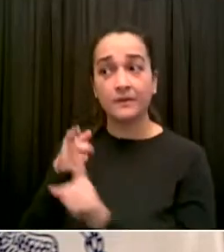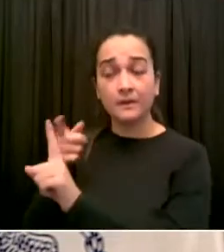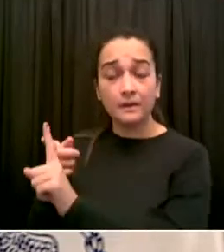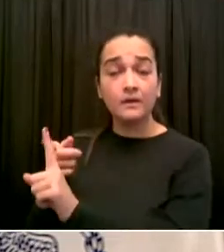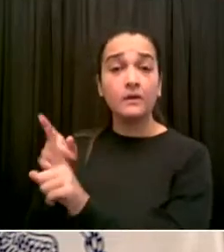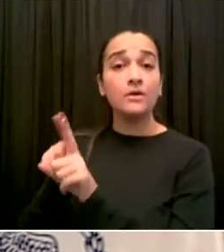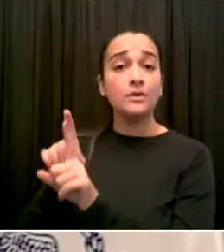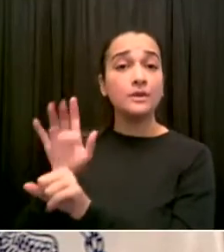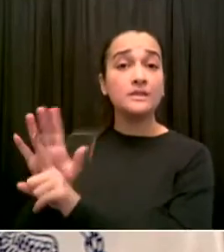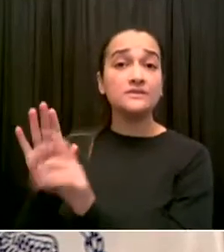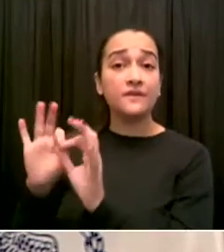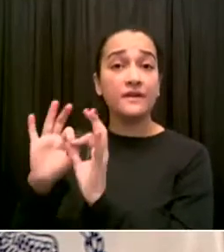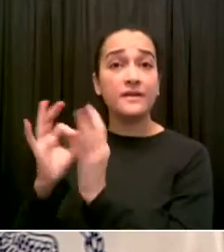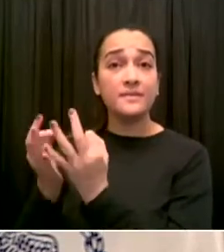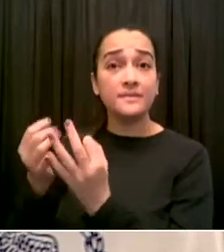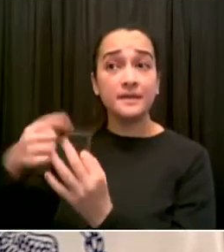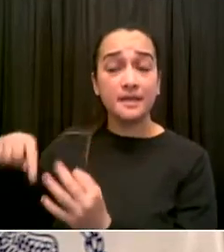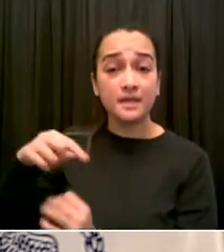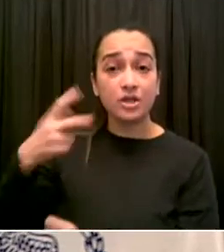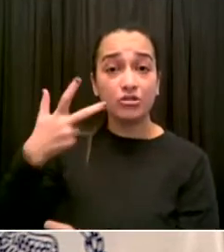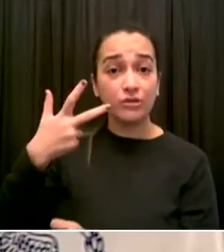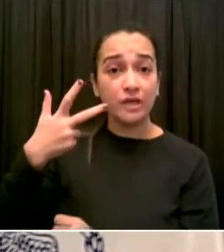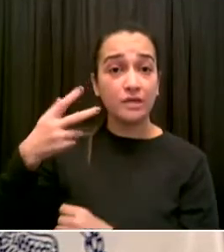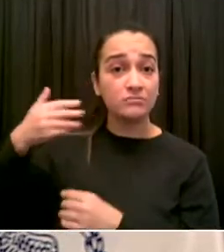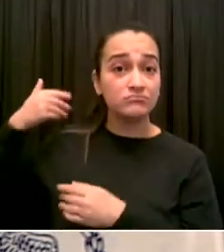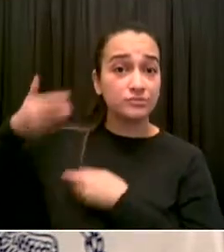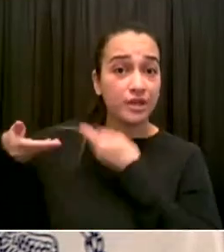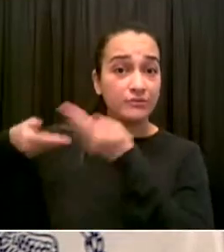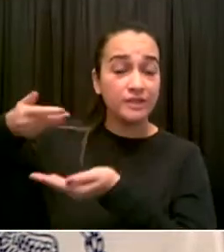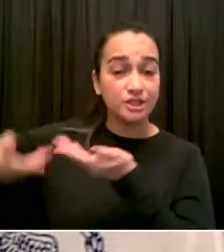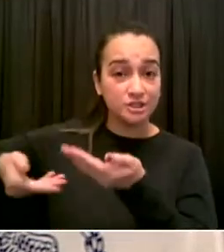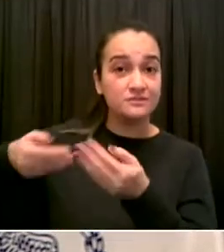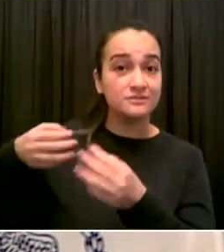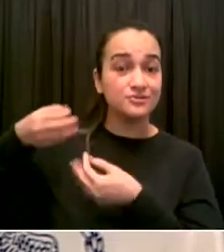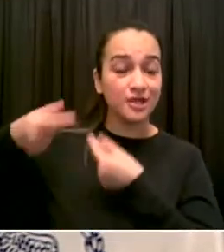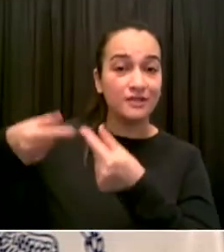CONTRIBUTED FOR THREE GENERATIONS TO THIS FAMILY.